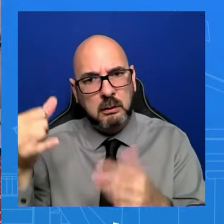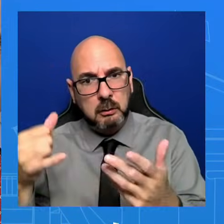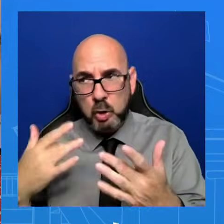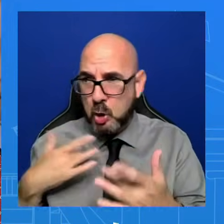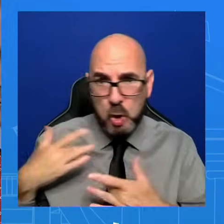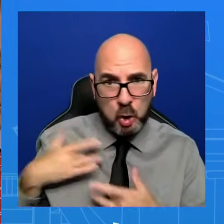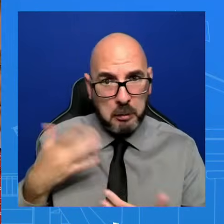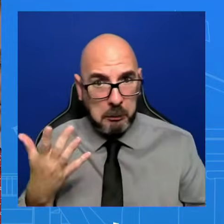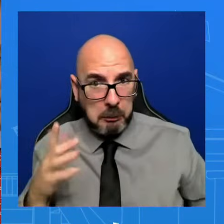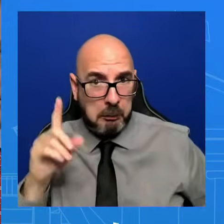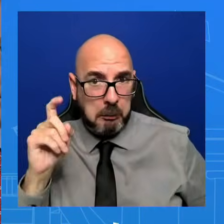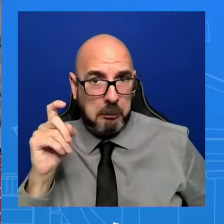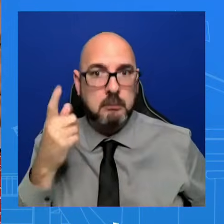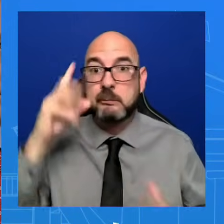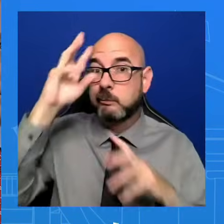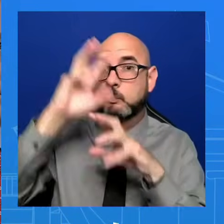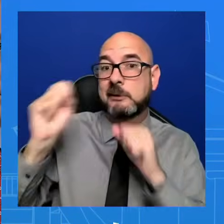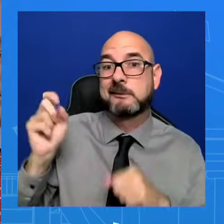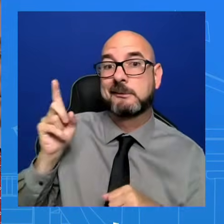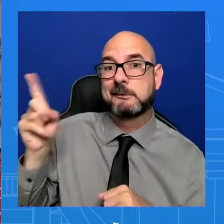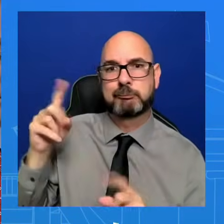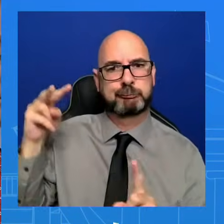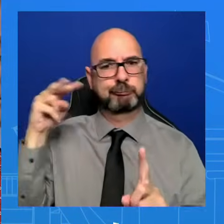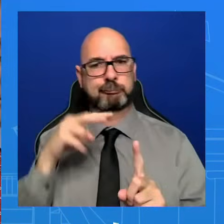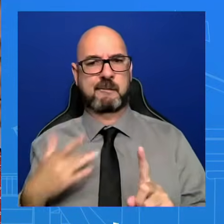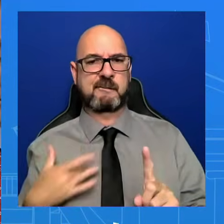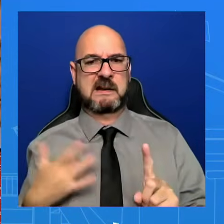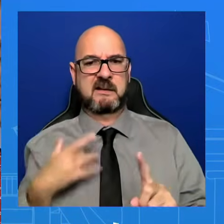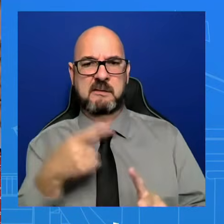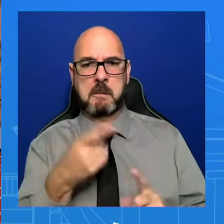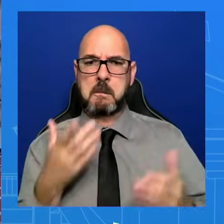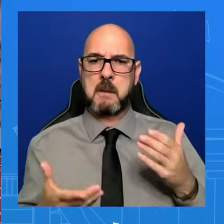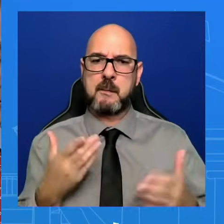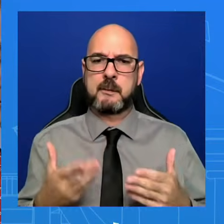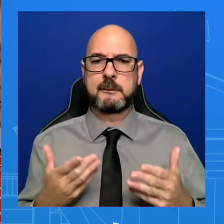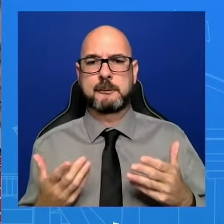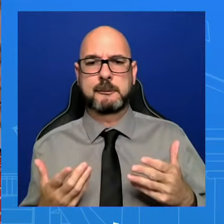that this may be eroding public view -- if the court of public opinion